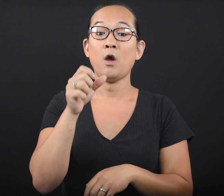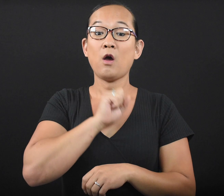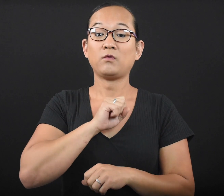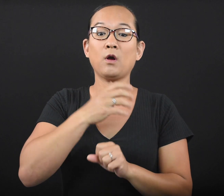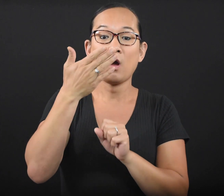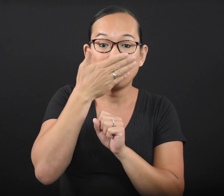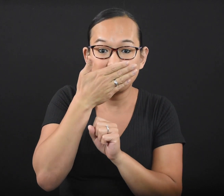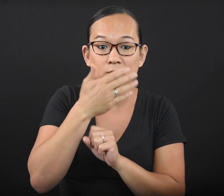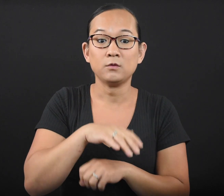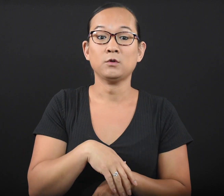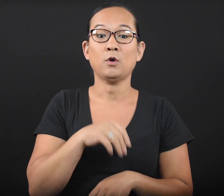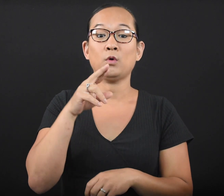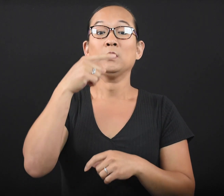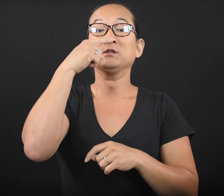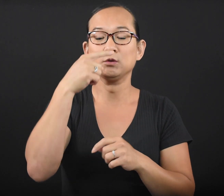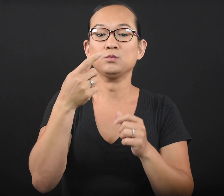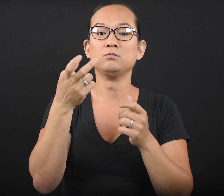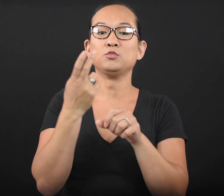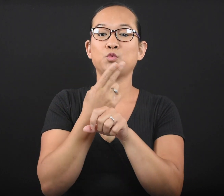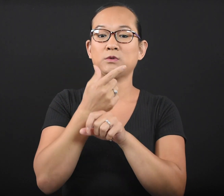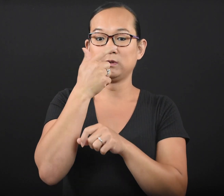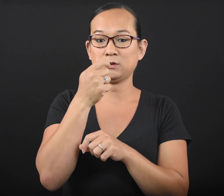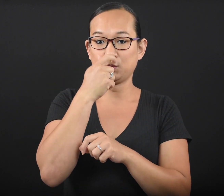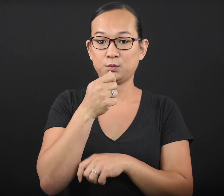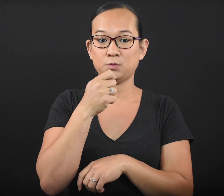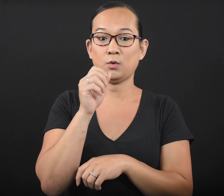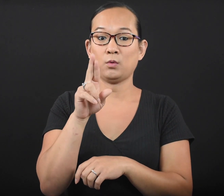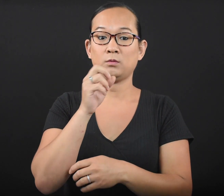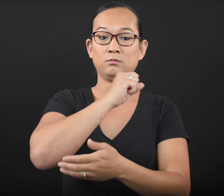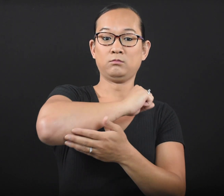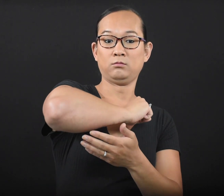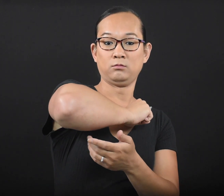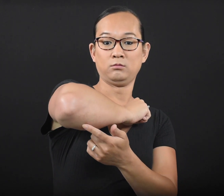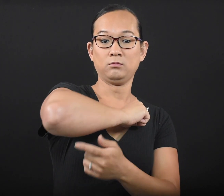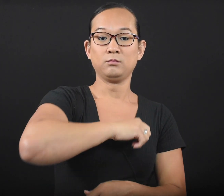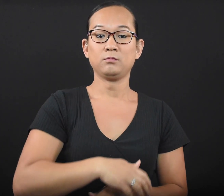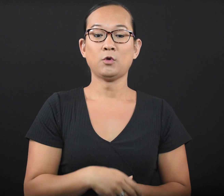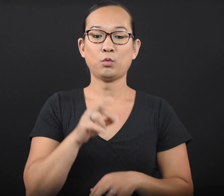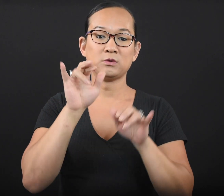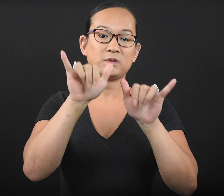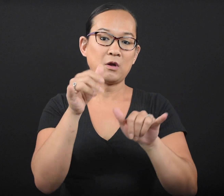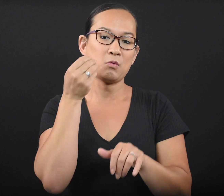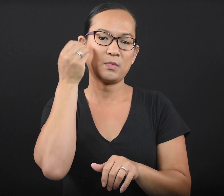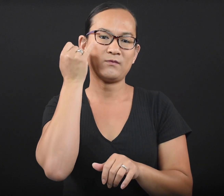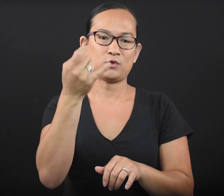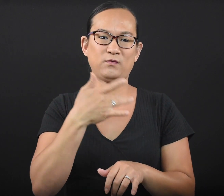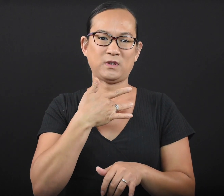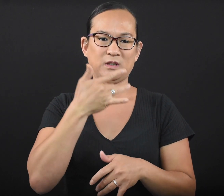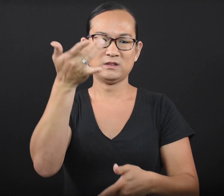cover a cough or sneeze with a tissue or bent elbow, and stay home if you’re unwell.